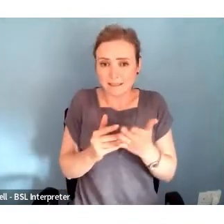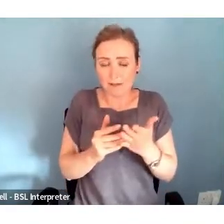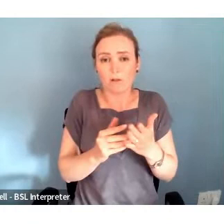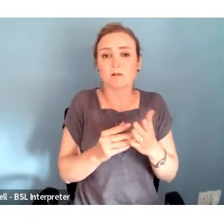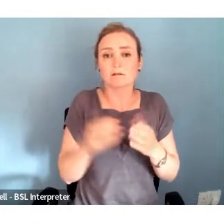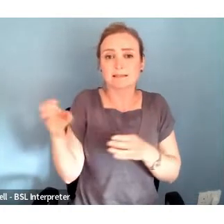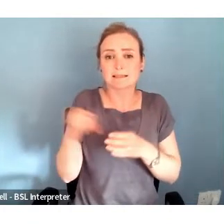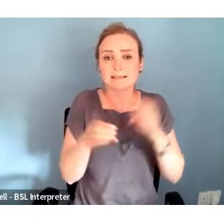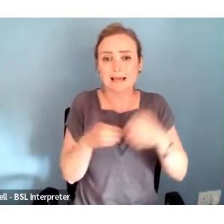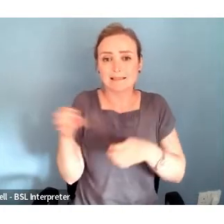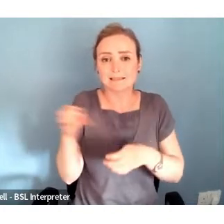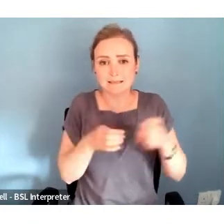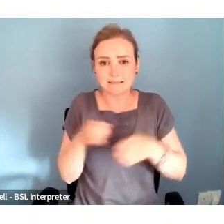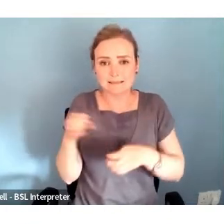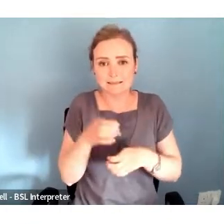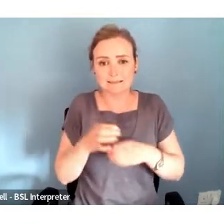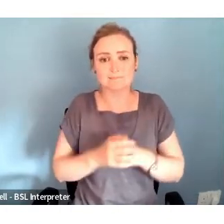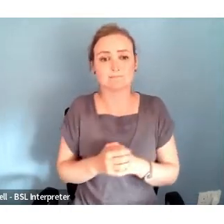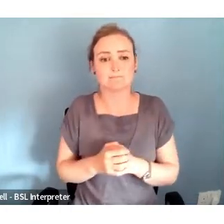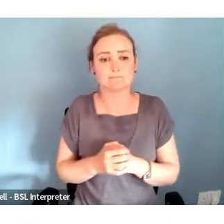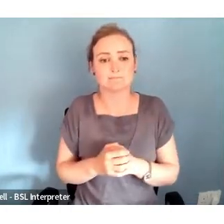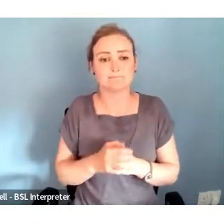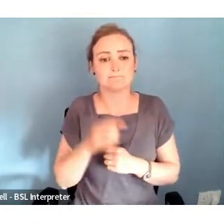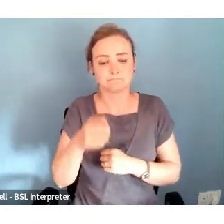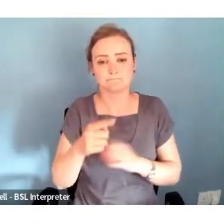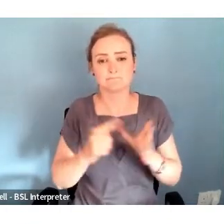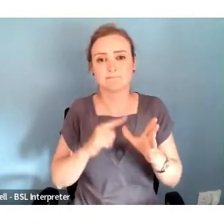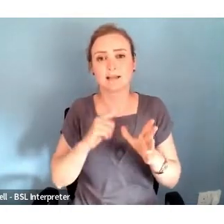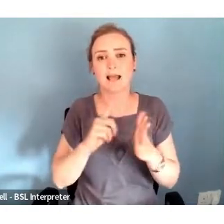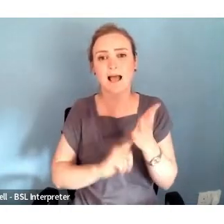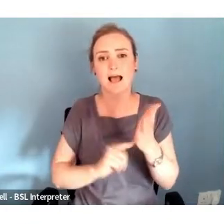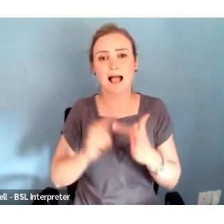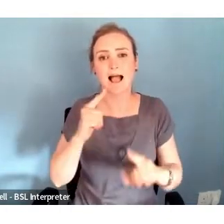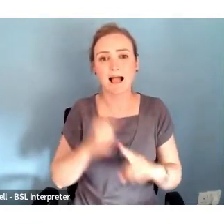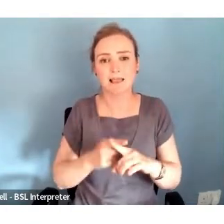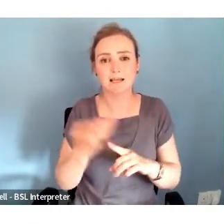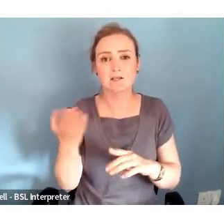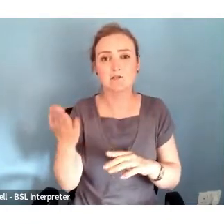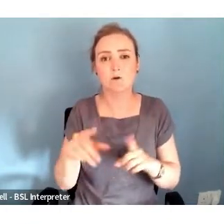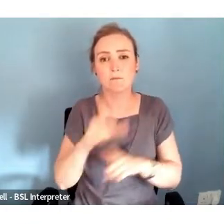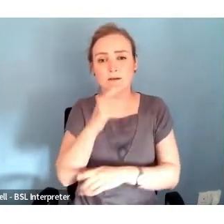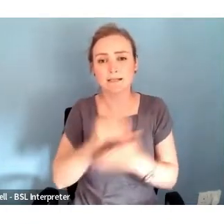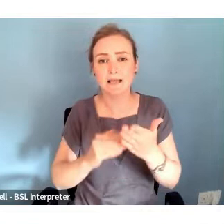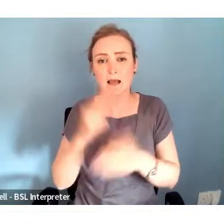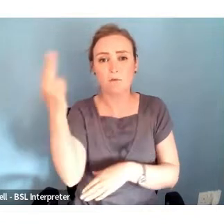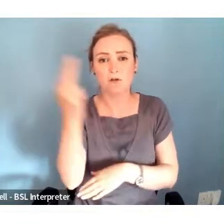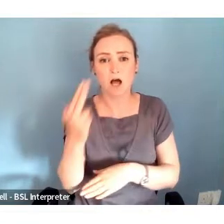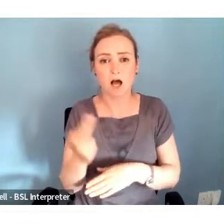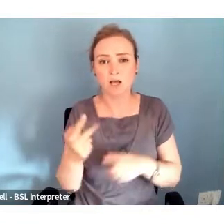Council England. Great to have an employer on board as well talking about the issues